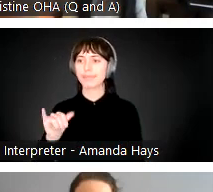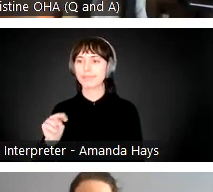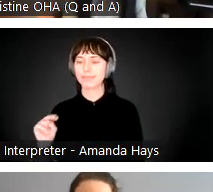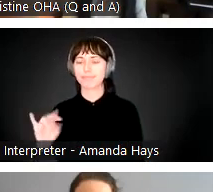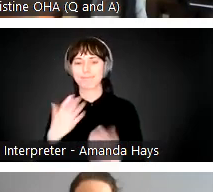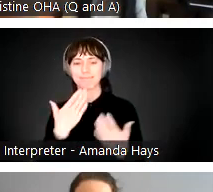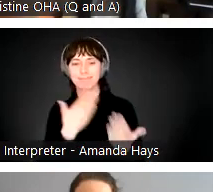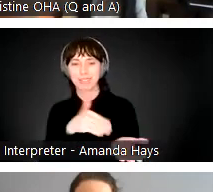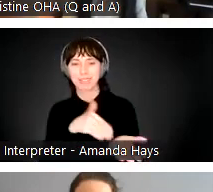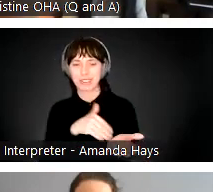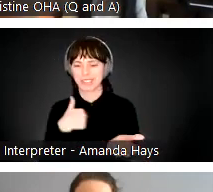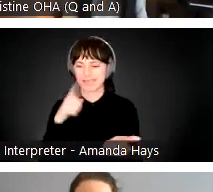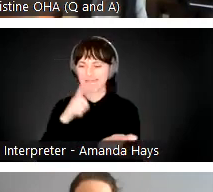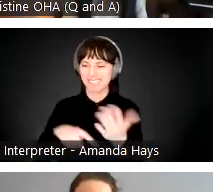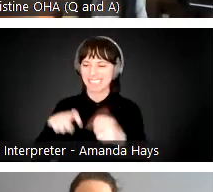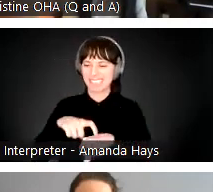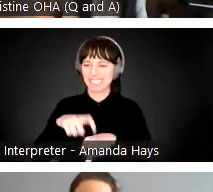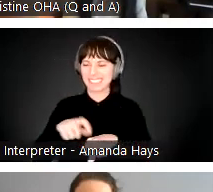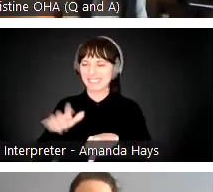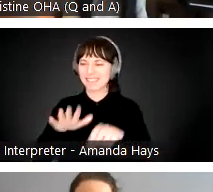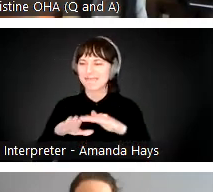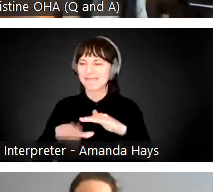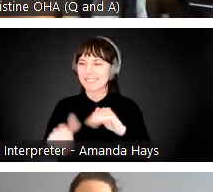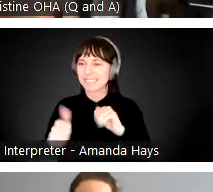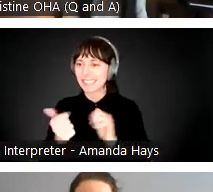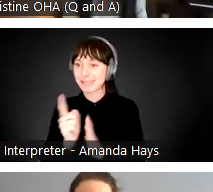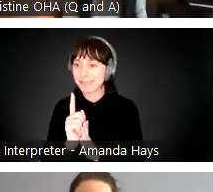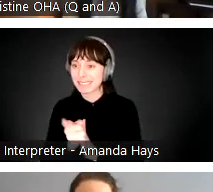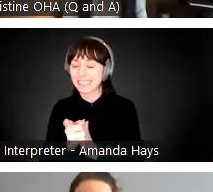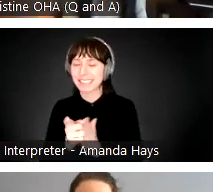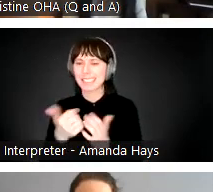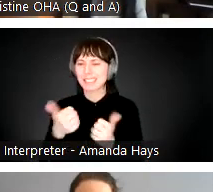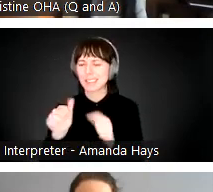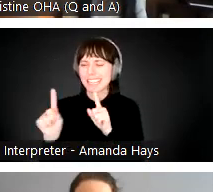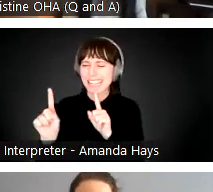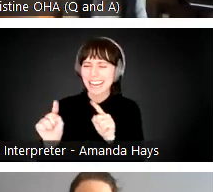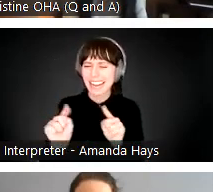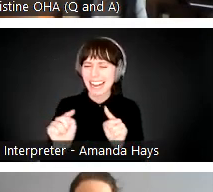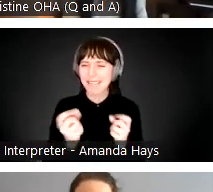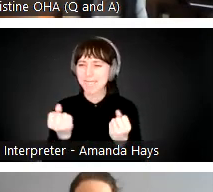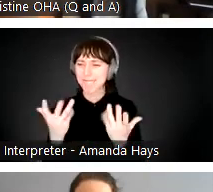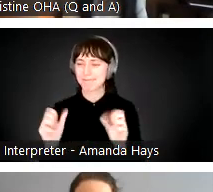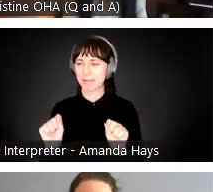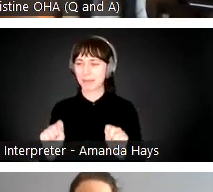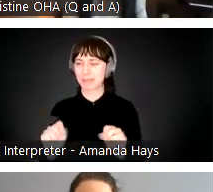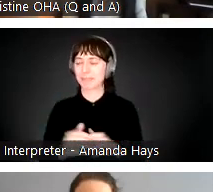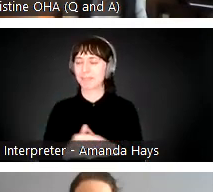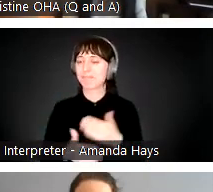do a time check- we have just under 10 minutes left so we will address as many as we can.